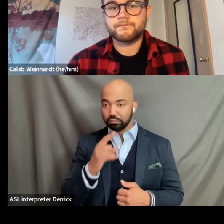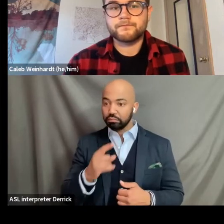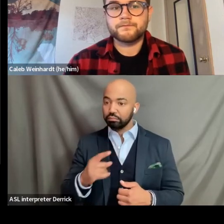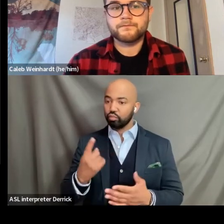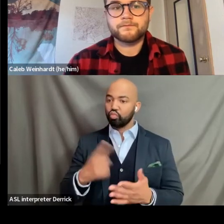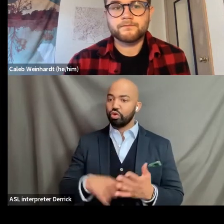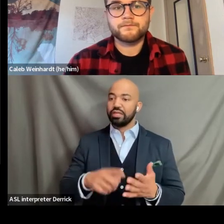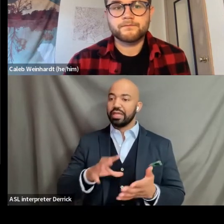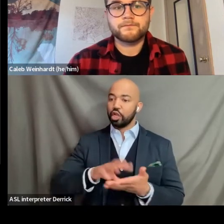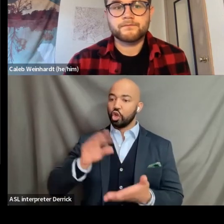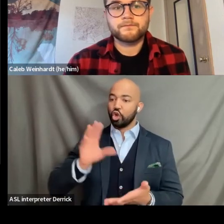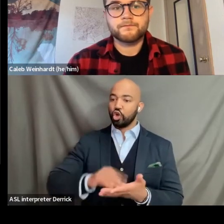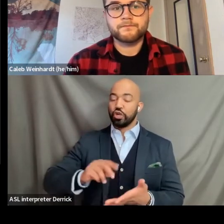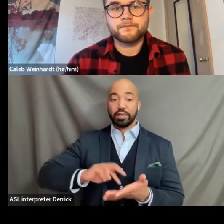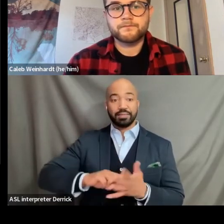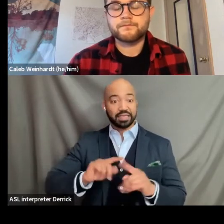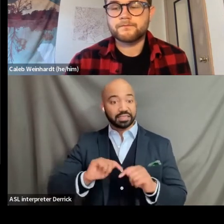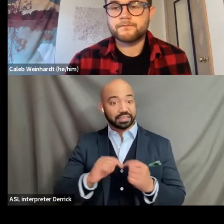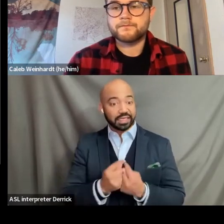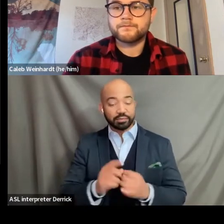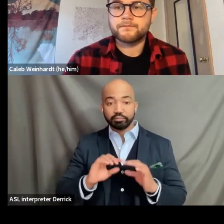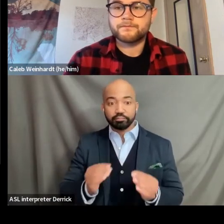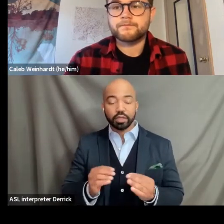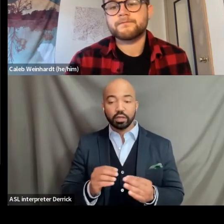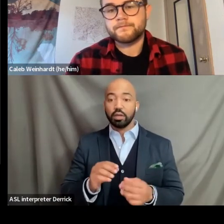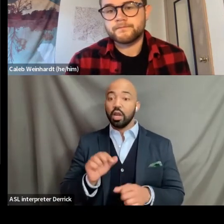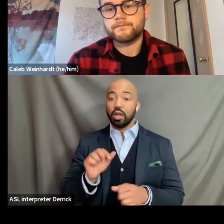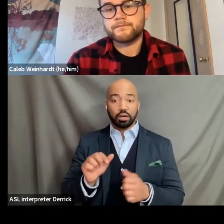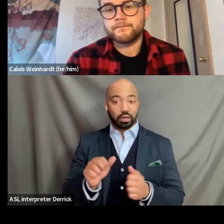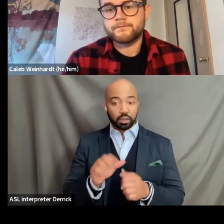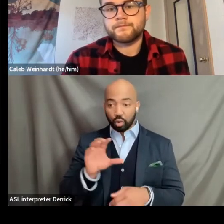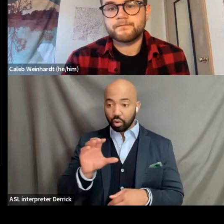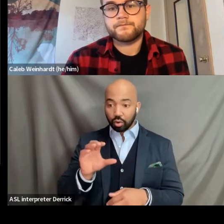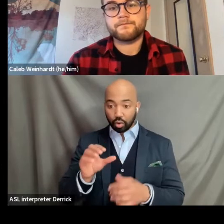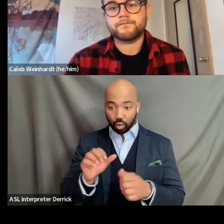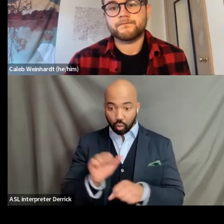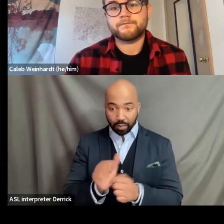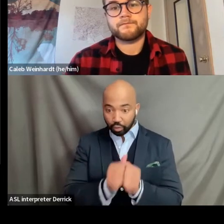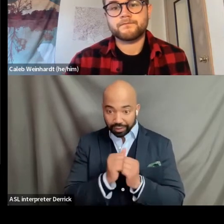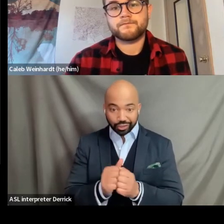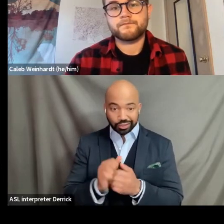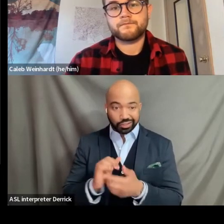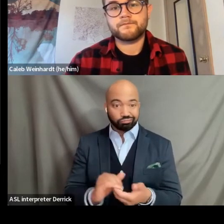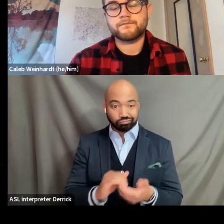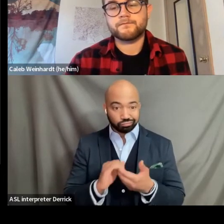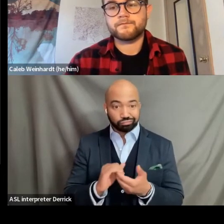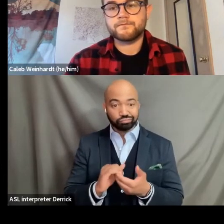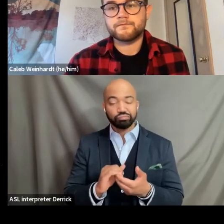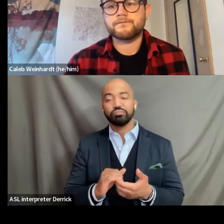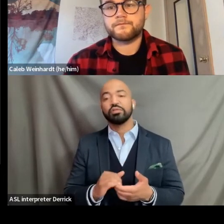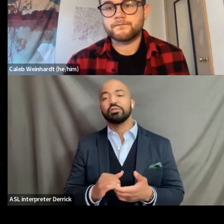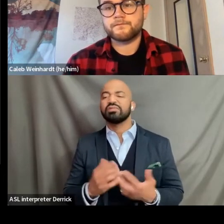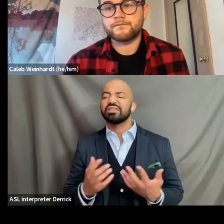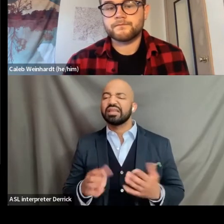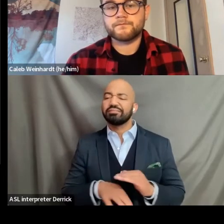They're not learning about teamwork. They're not learning about cooperation. They're not learning about basic move through life skills.